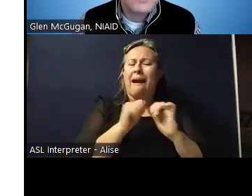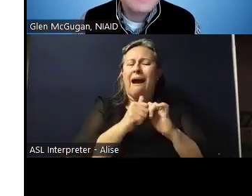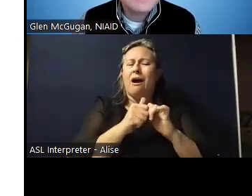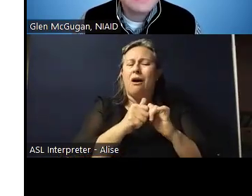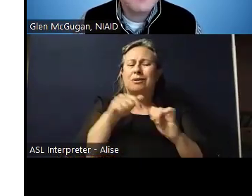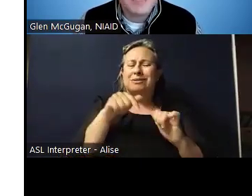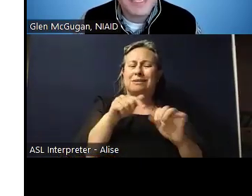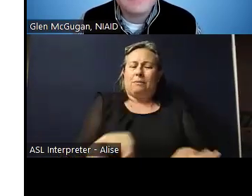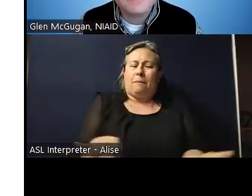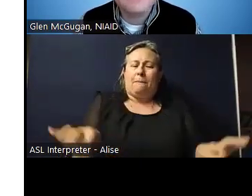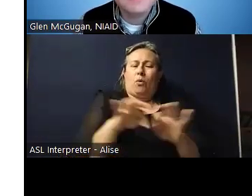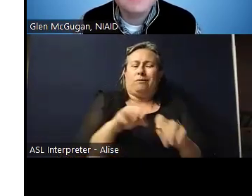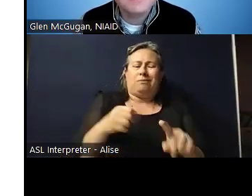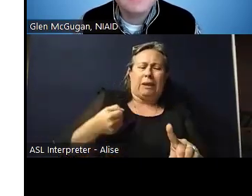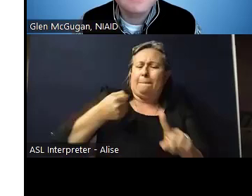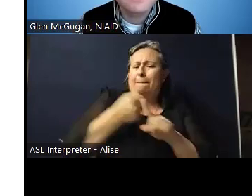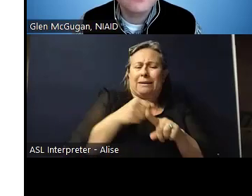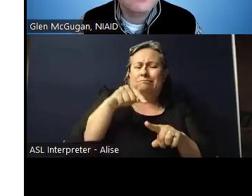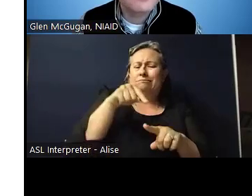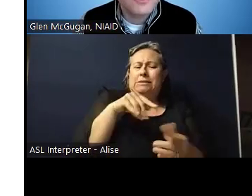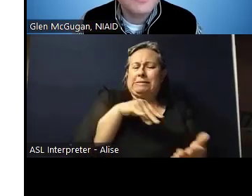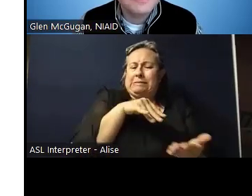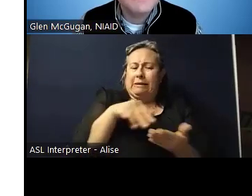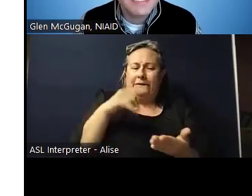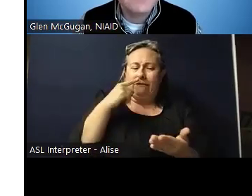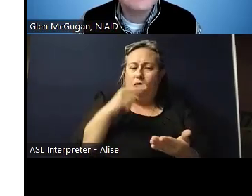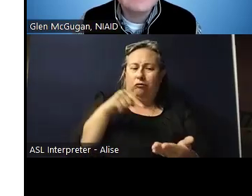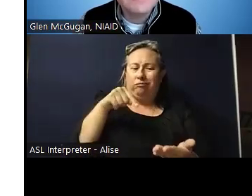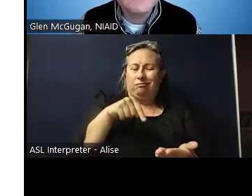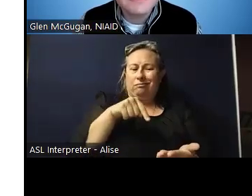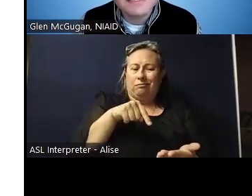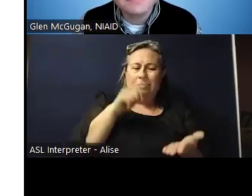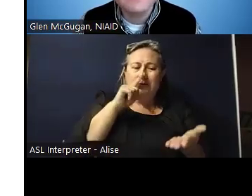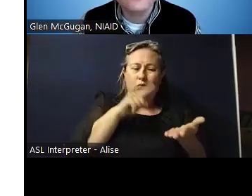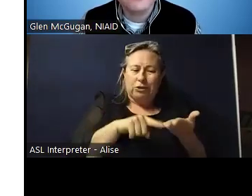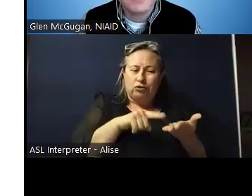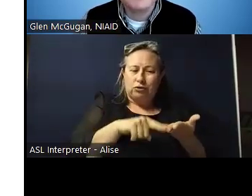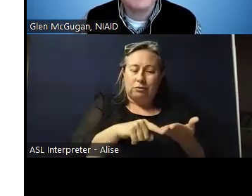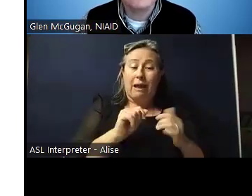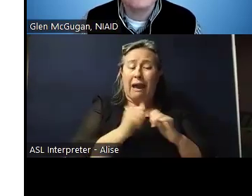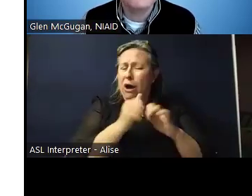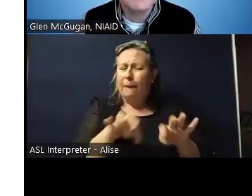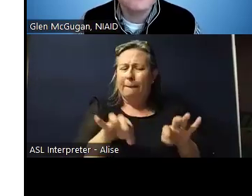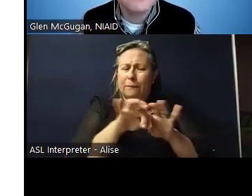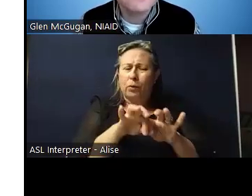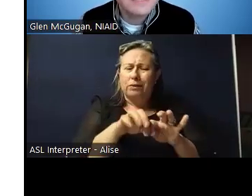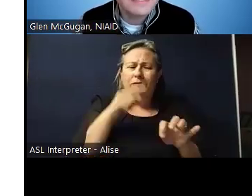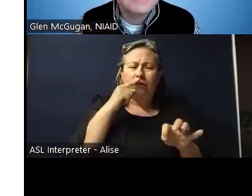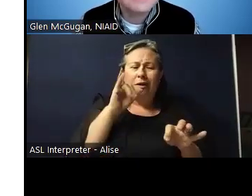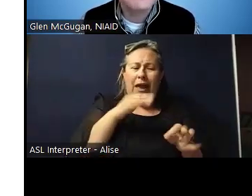What's the impact of the study that you're proposing? How significant is it for that particular field of science?